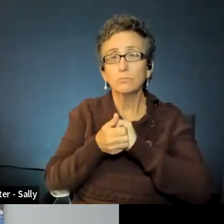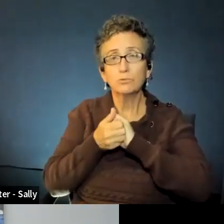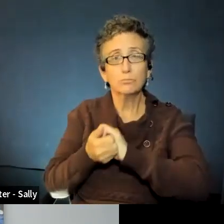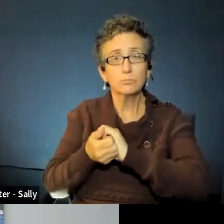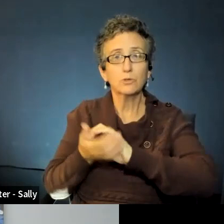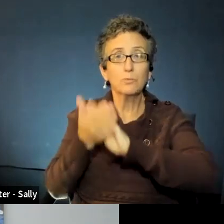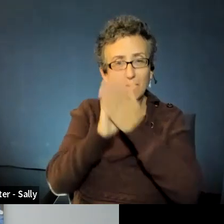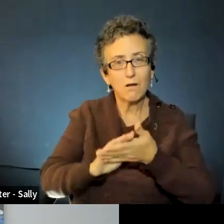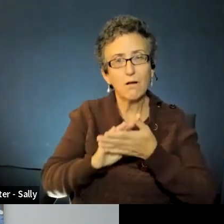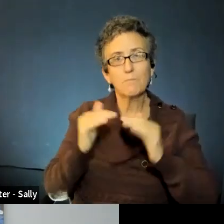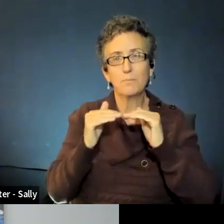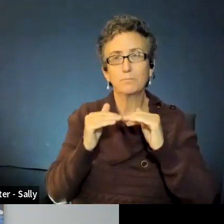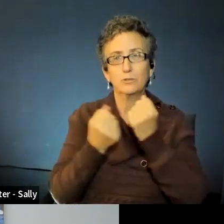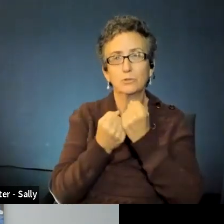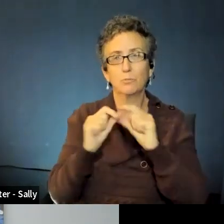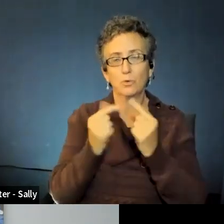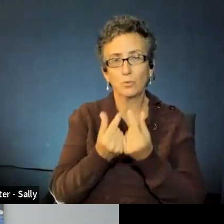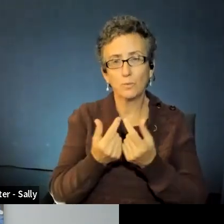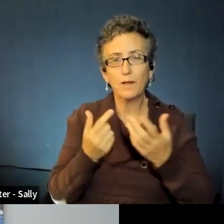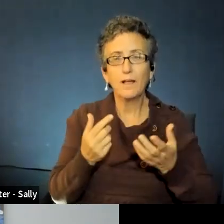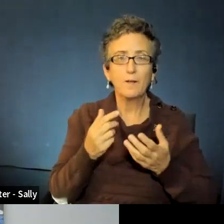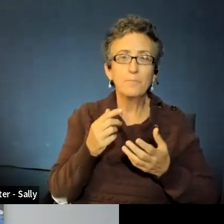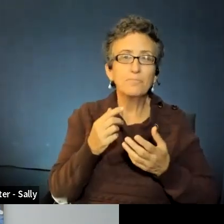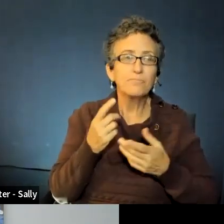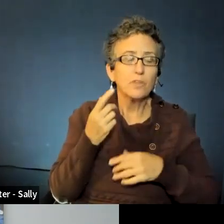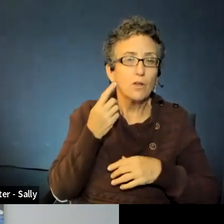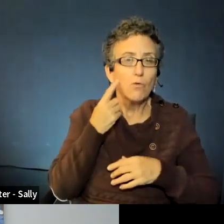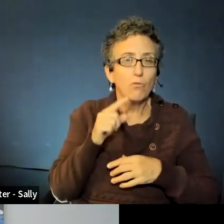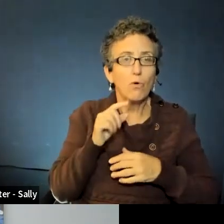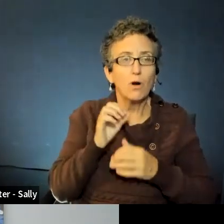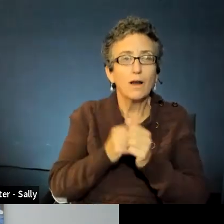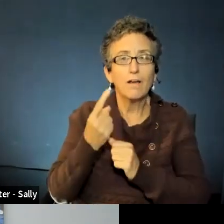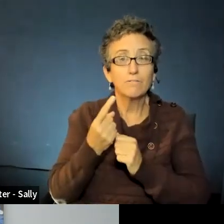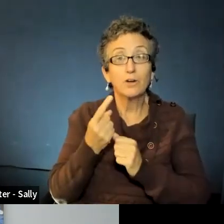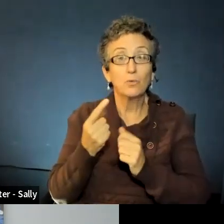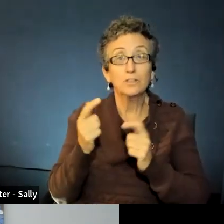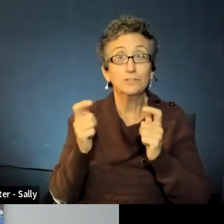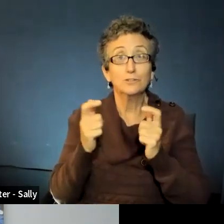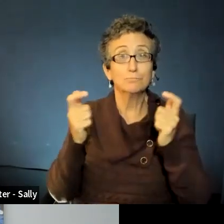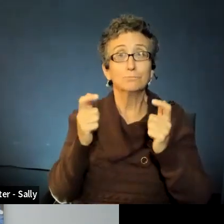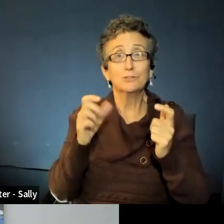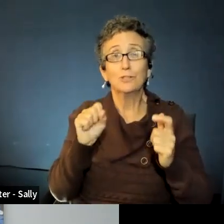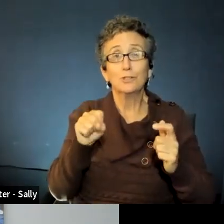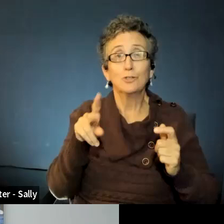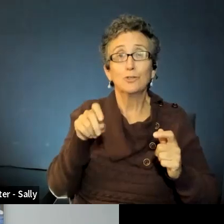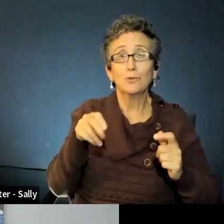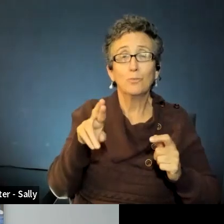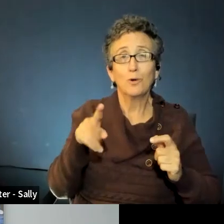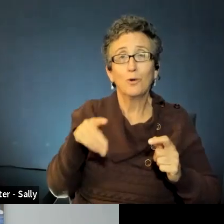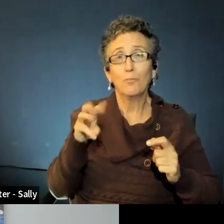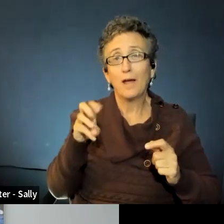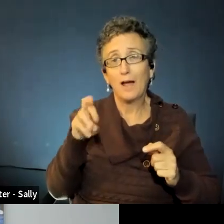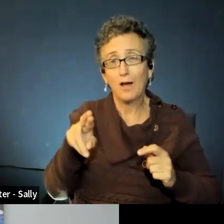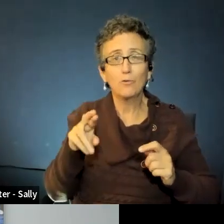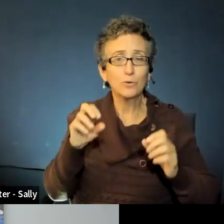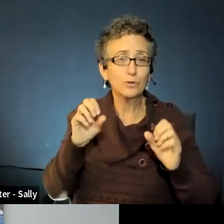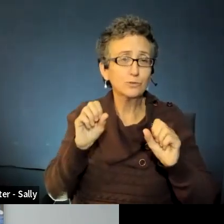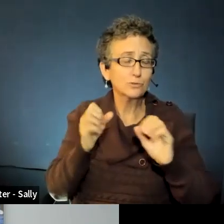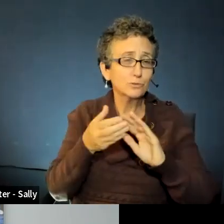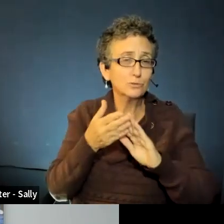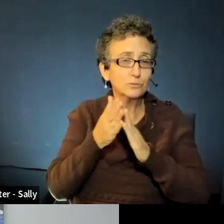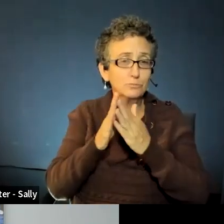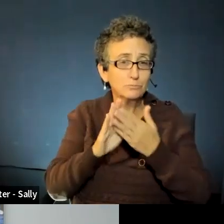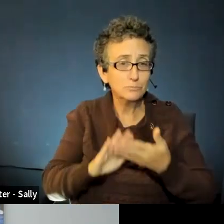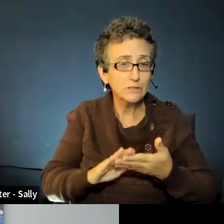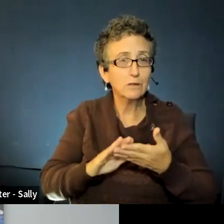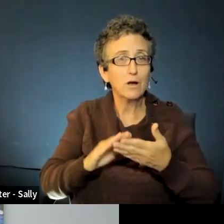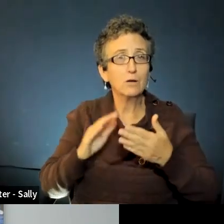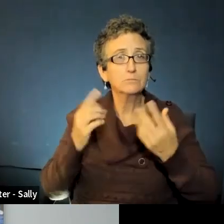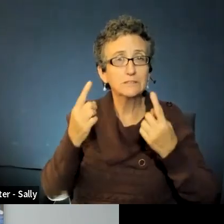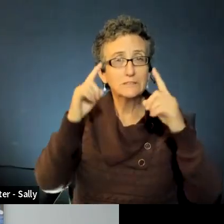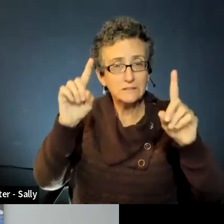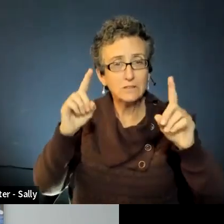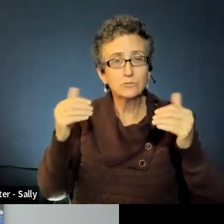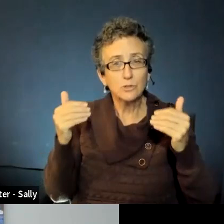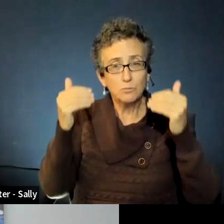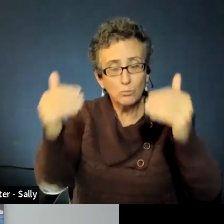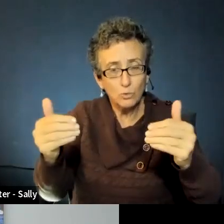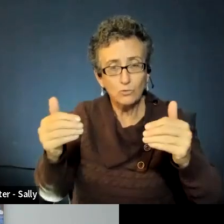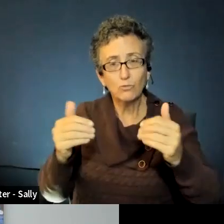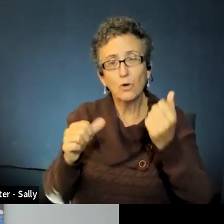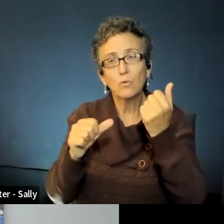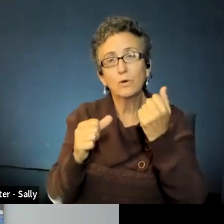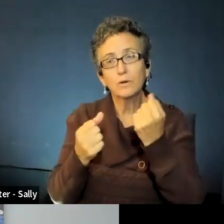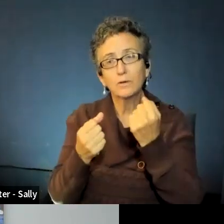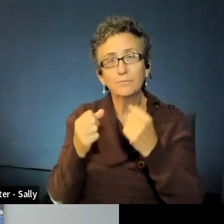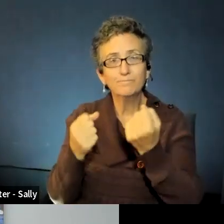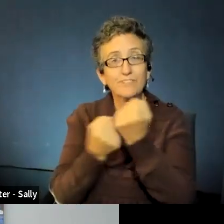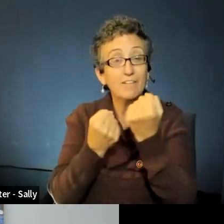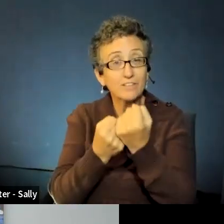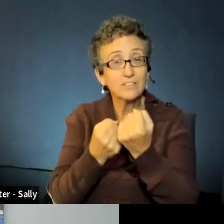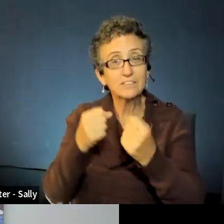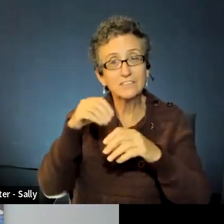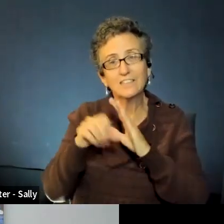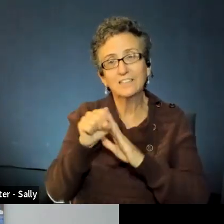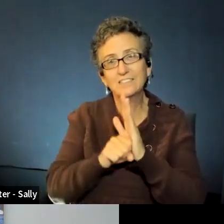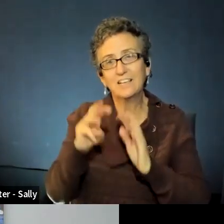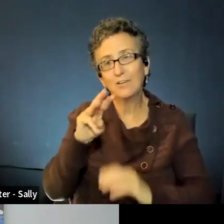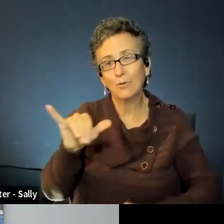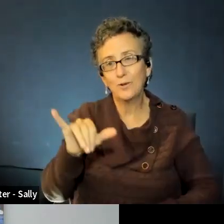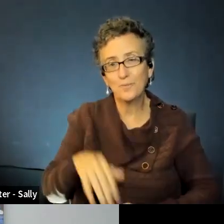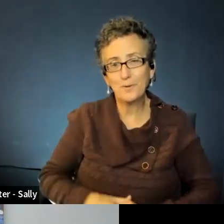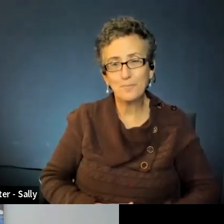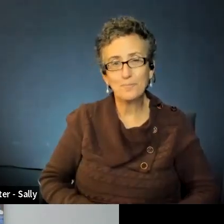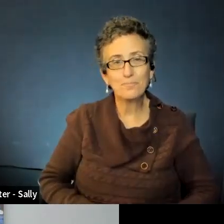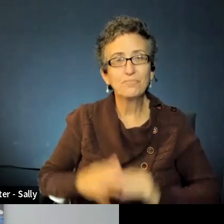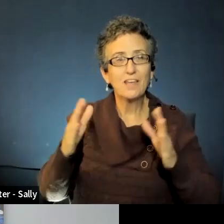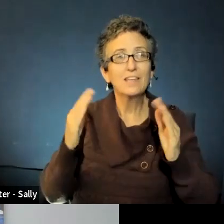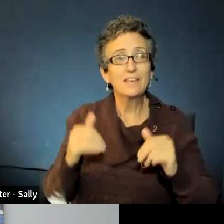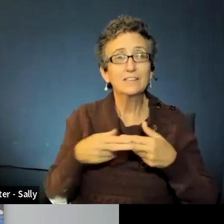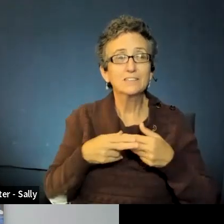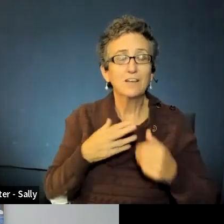and what the needs are. Because there is some people, there are some people that, some consumers that do not want to do, they don't want to do a march on the capital, or they don't want to do some of that more intensive, in-your-face type of advocacy, they would rather be educated, maybe help